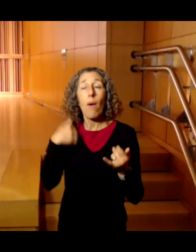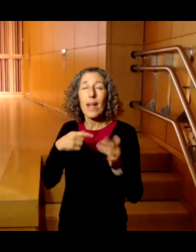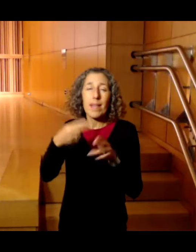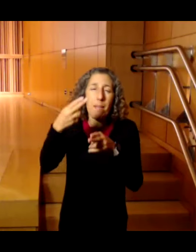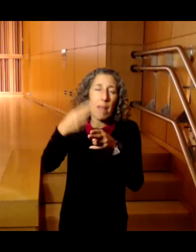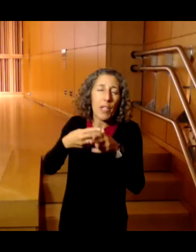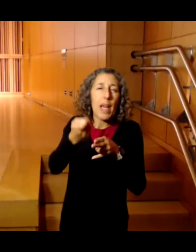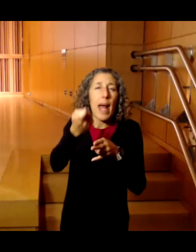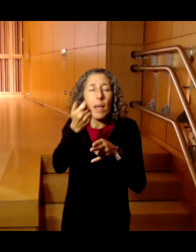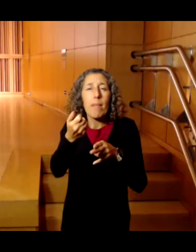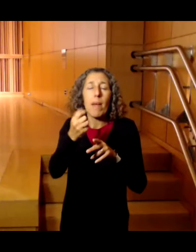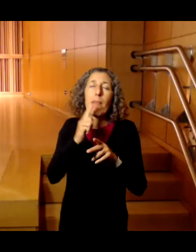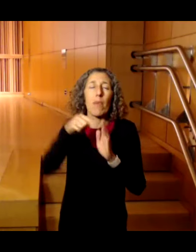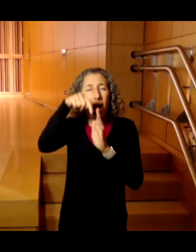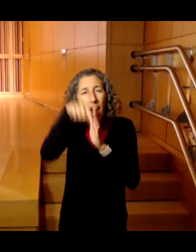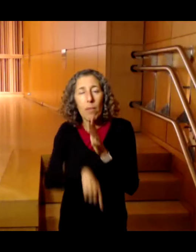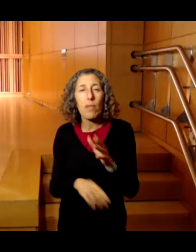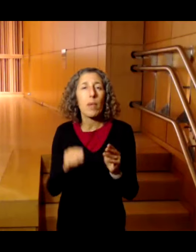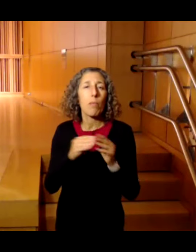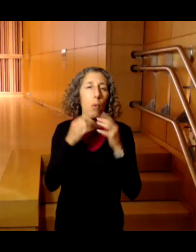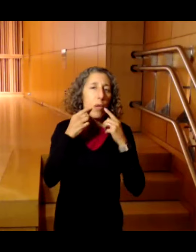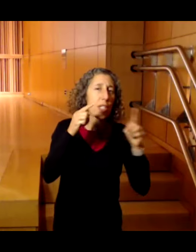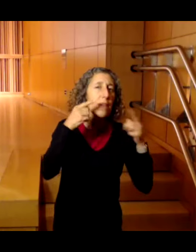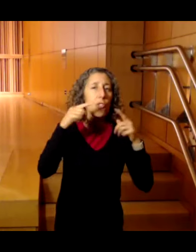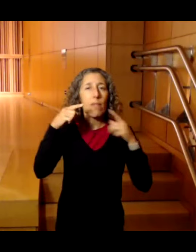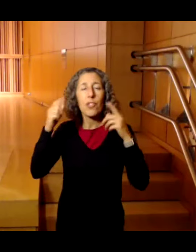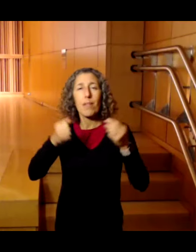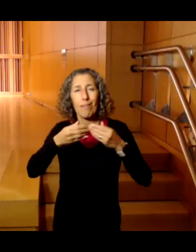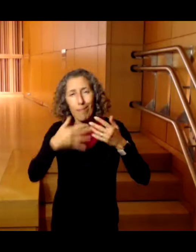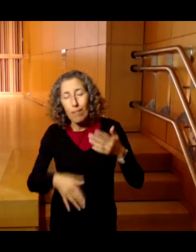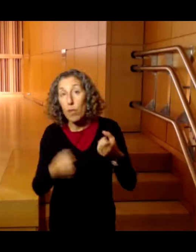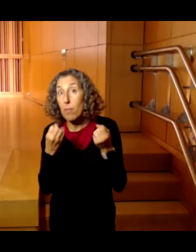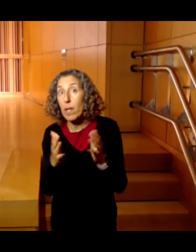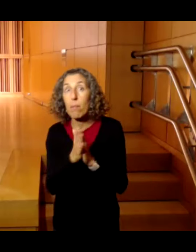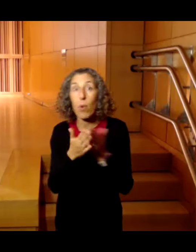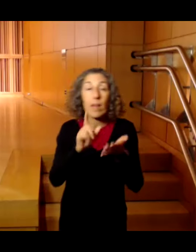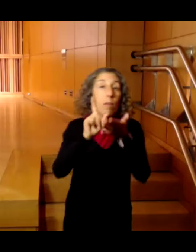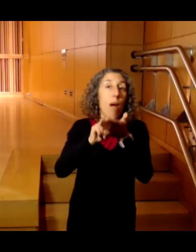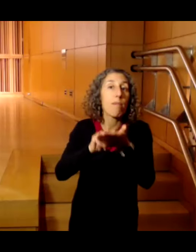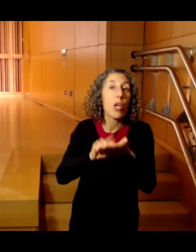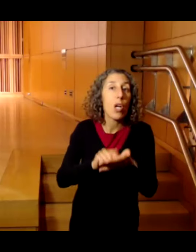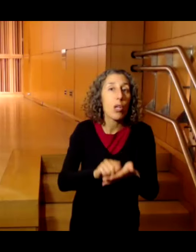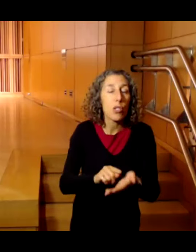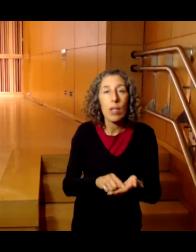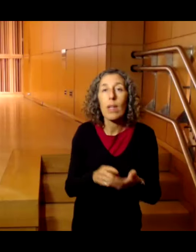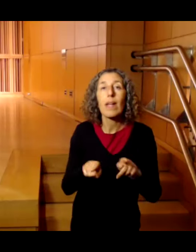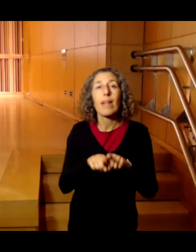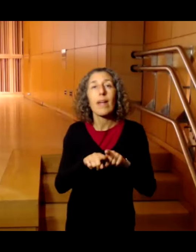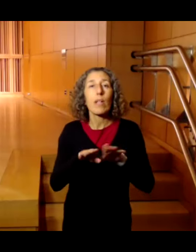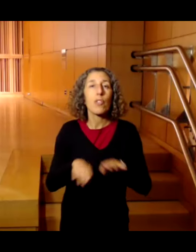As most of you know, he's the author of two more. acclaimed books, Went to Go Black. Choice, desire, and the Black American intellectual.